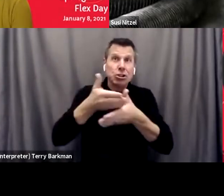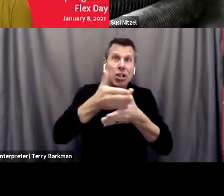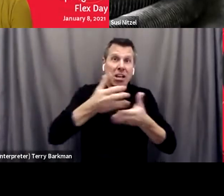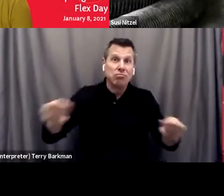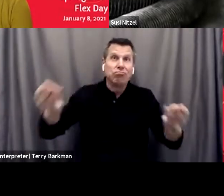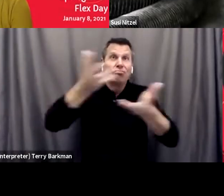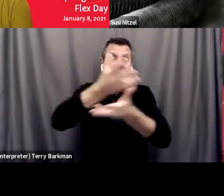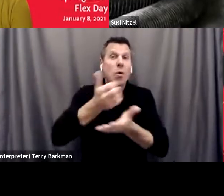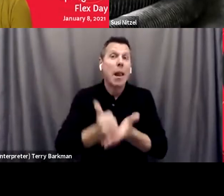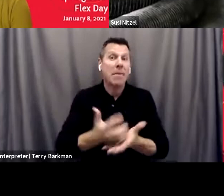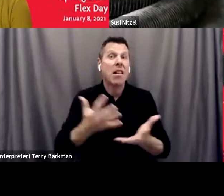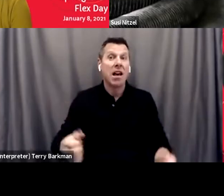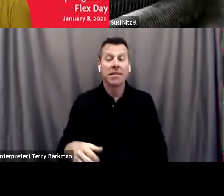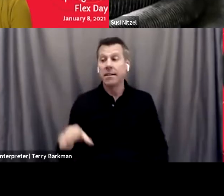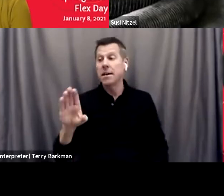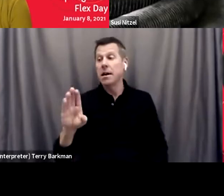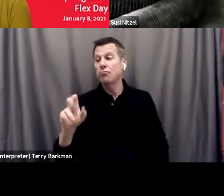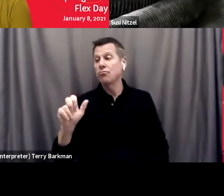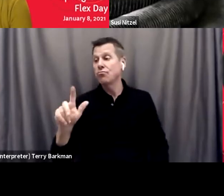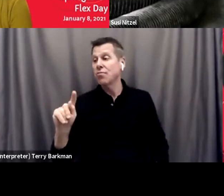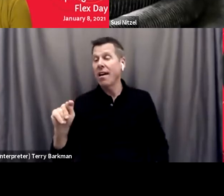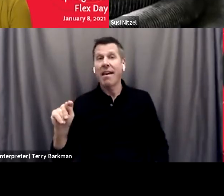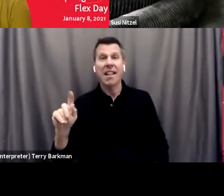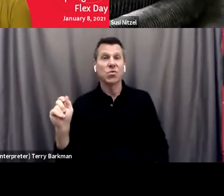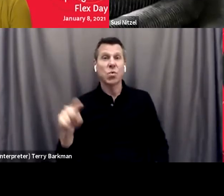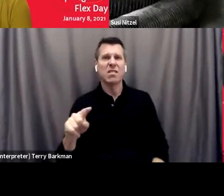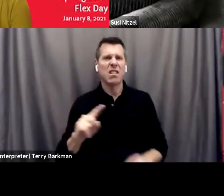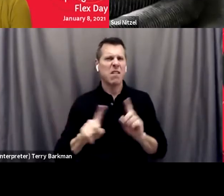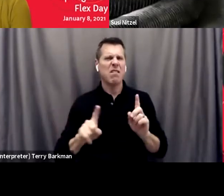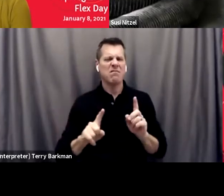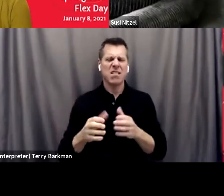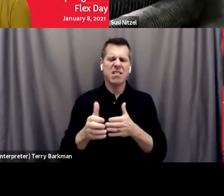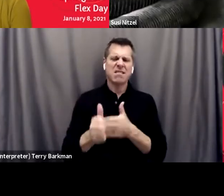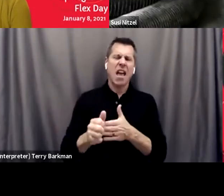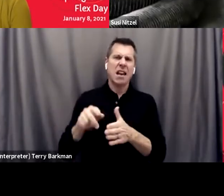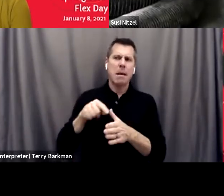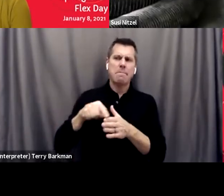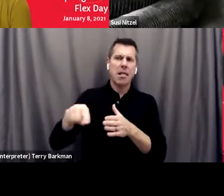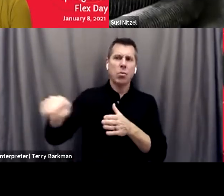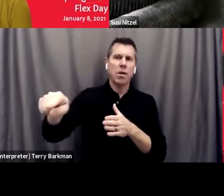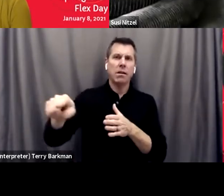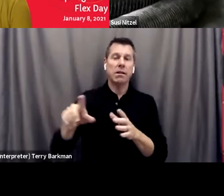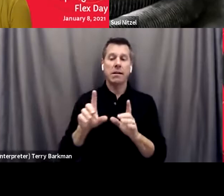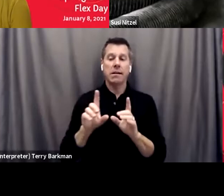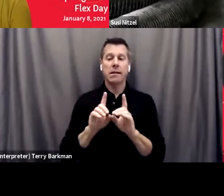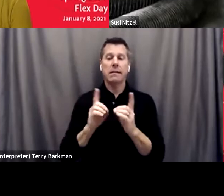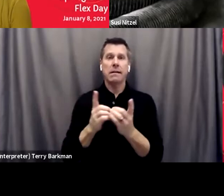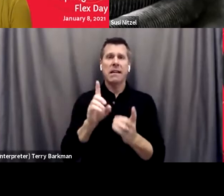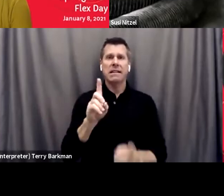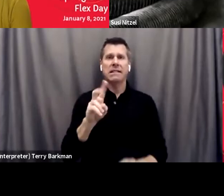has there been any discussion about the difference between Guided Pathways named indivision names. Some of some people in his